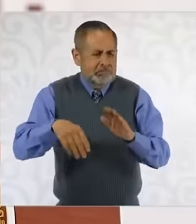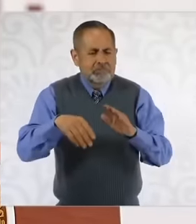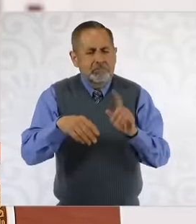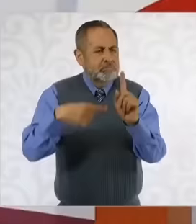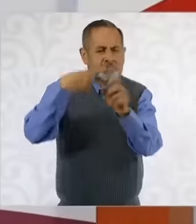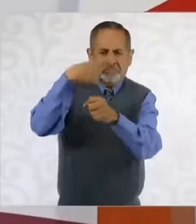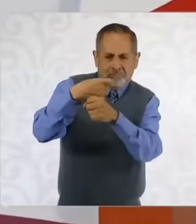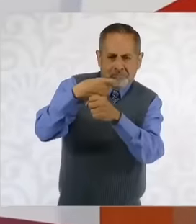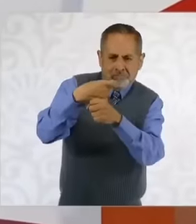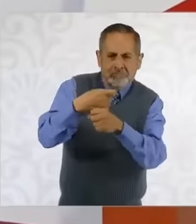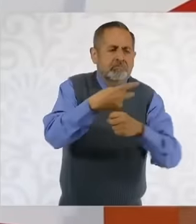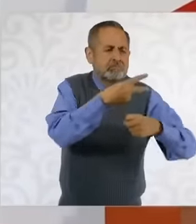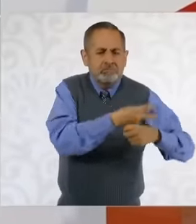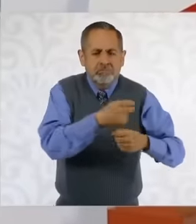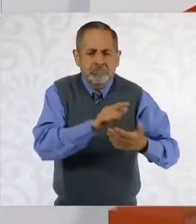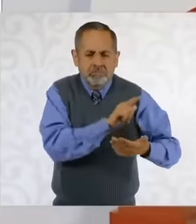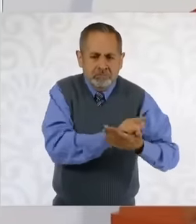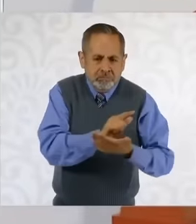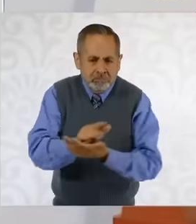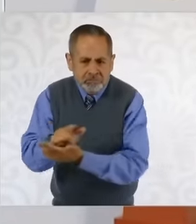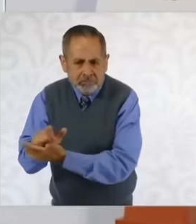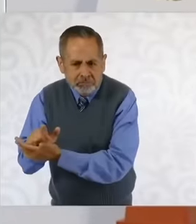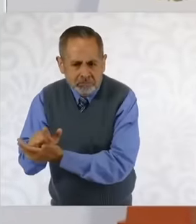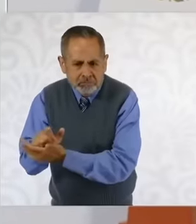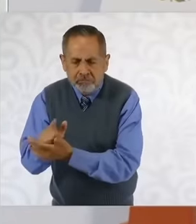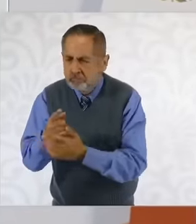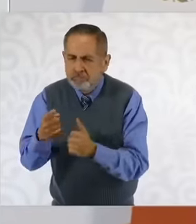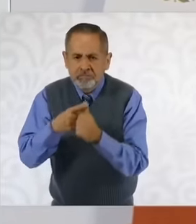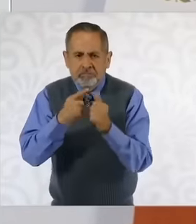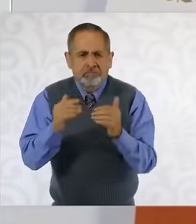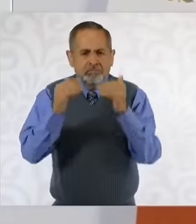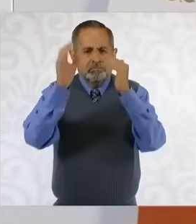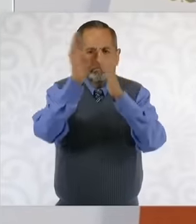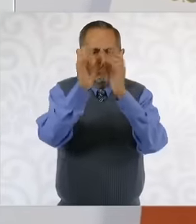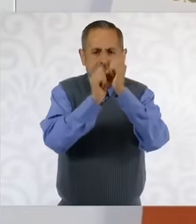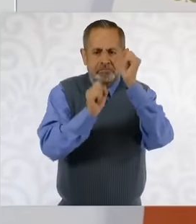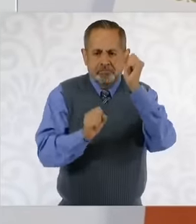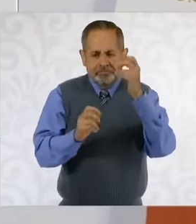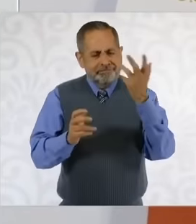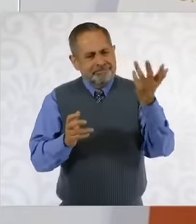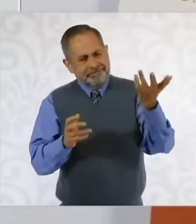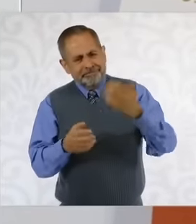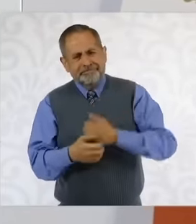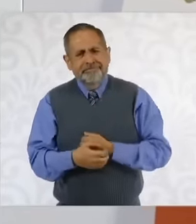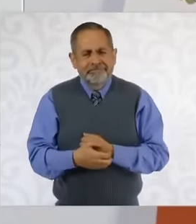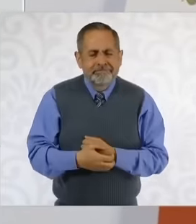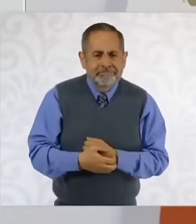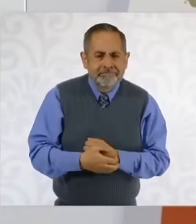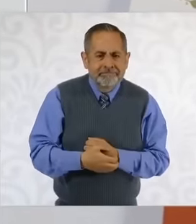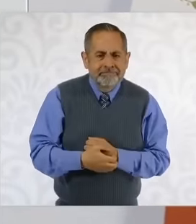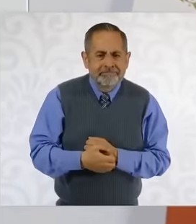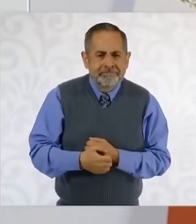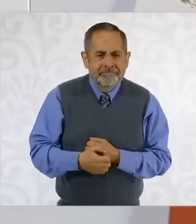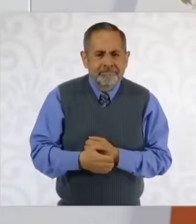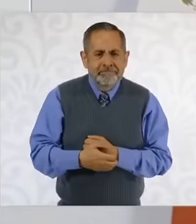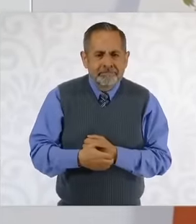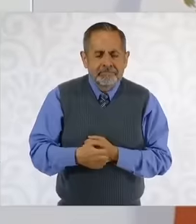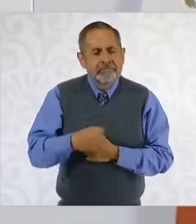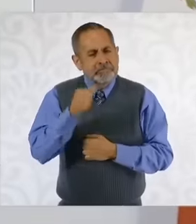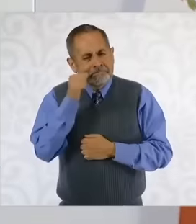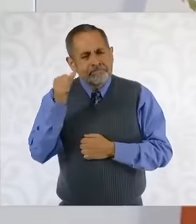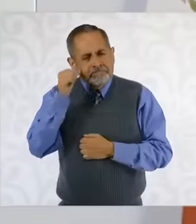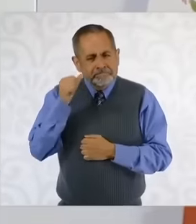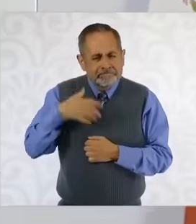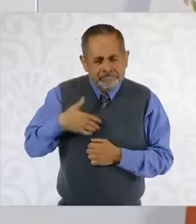secondary norms. Yesterday I started to google supremacy.